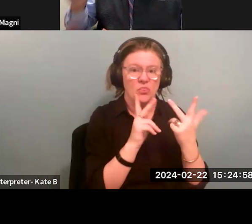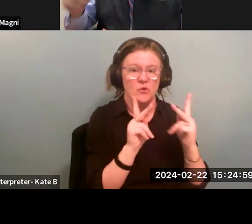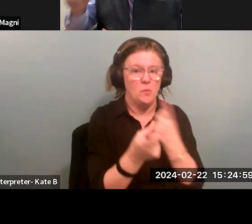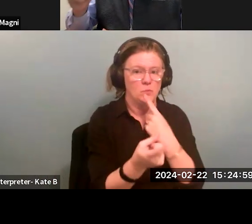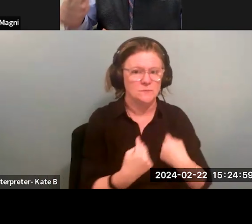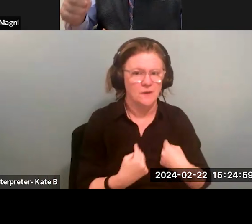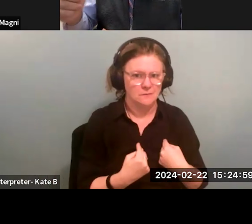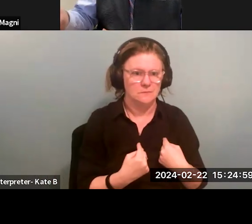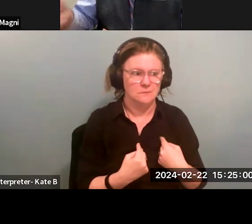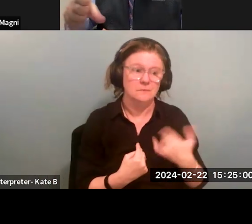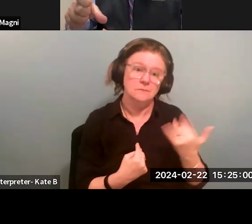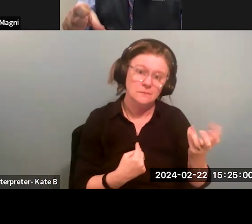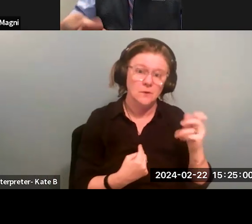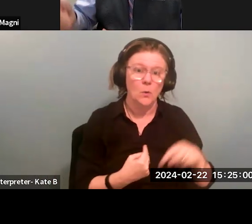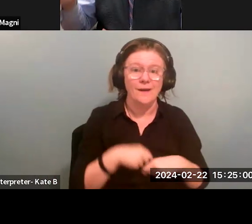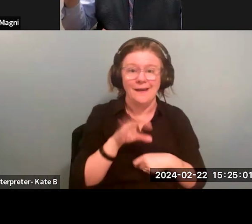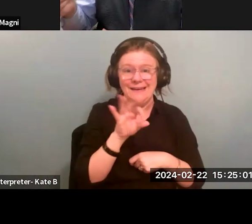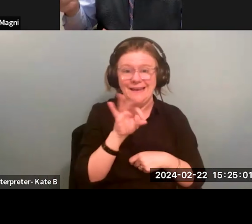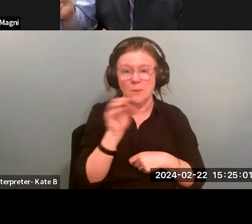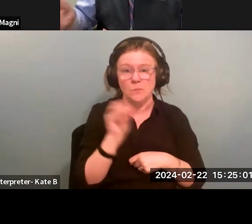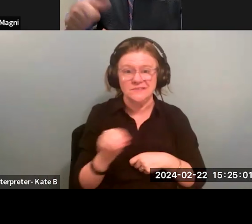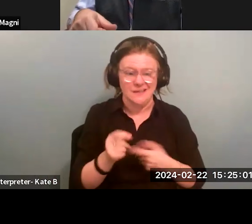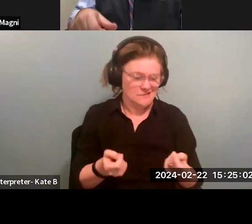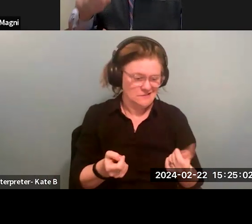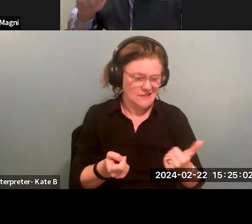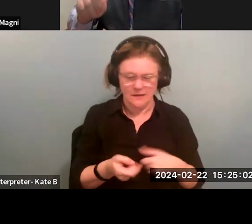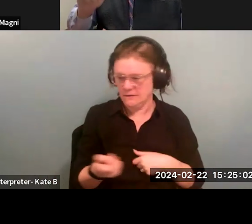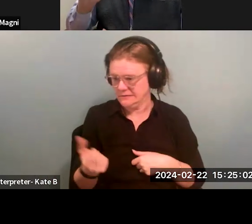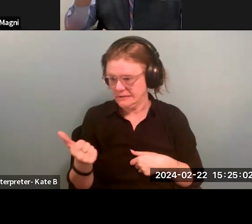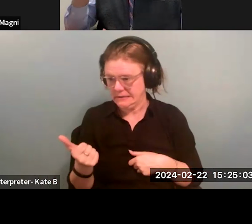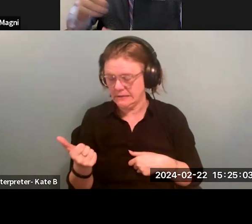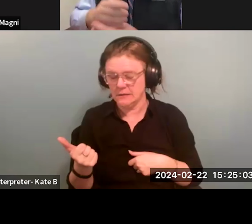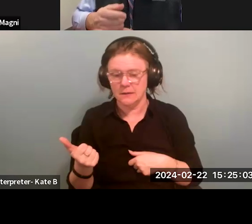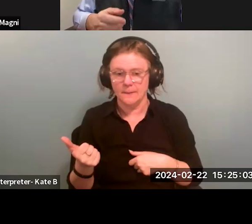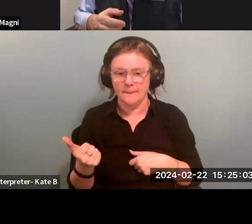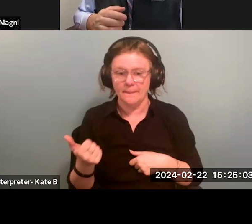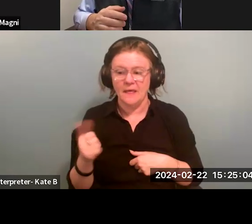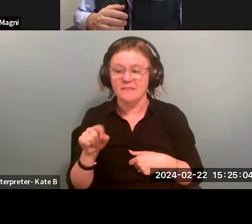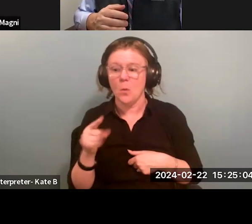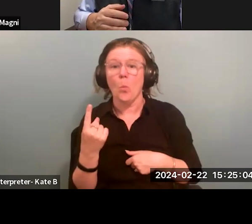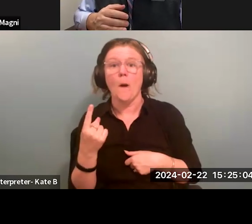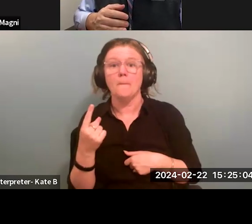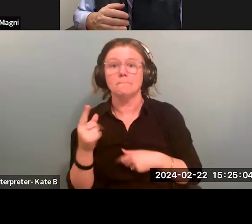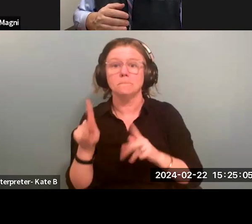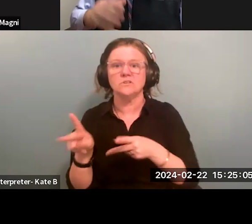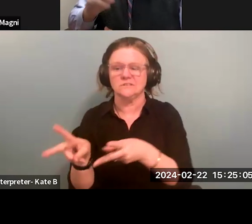99.9% of us are going to delete 99.9% of the time. But they're just looking for that one person that's going to click.